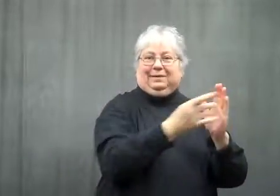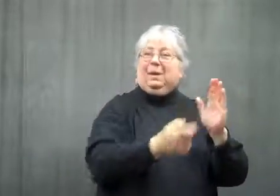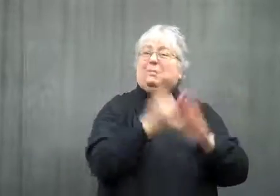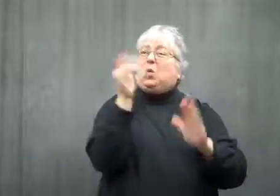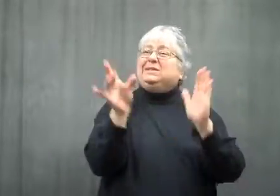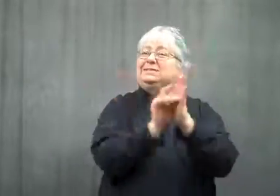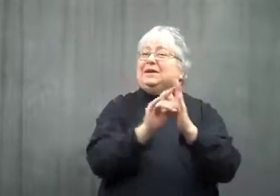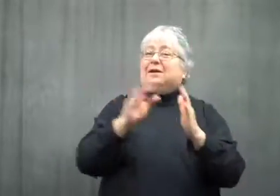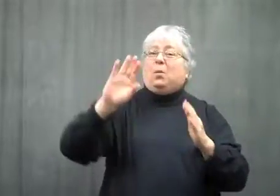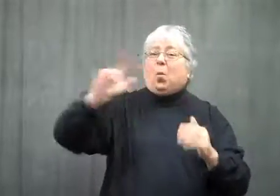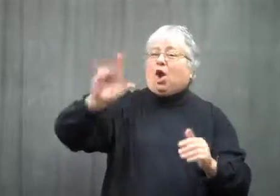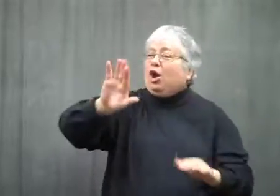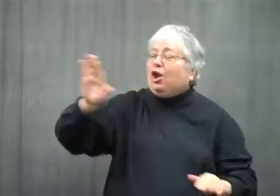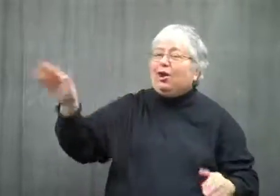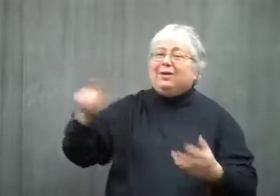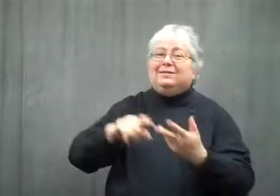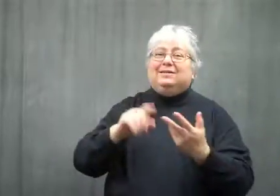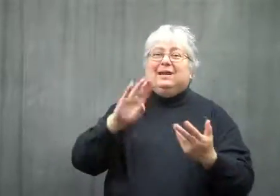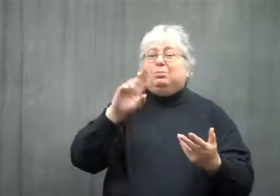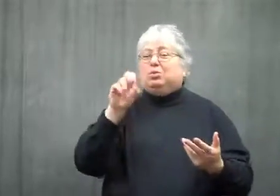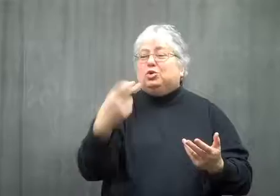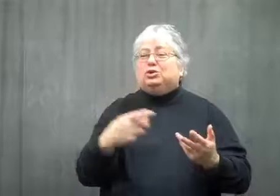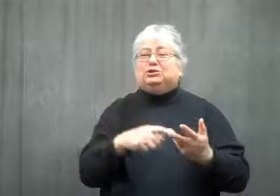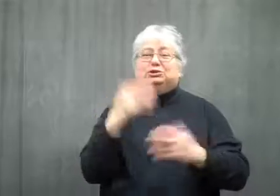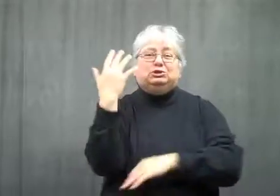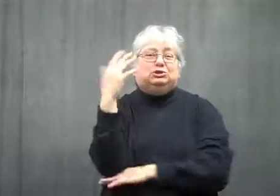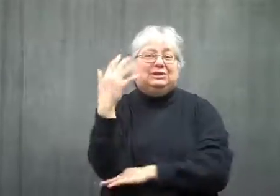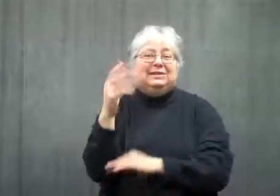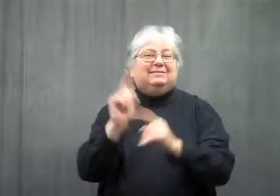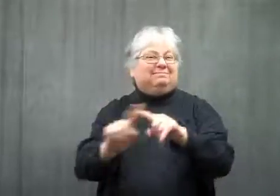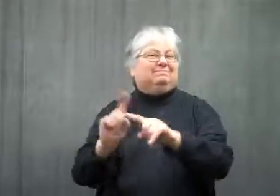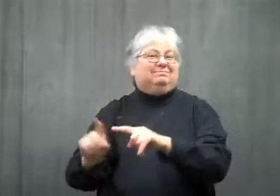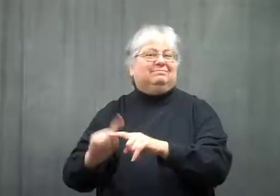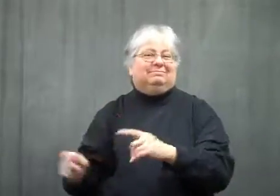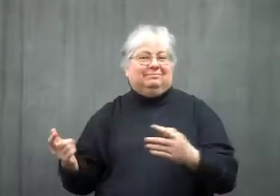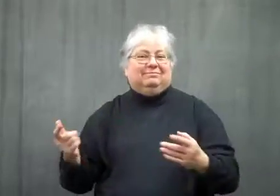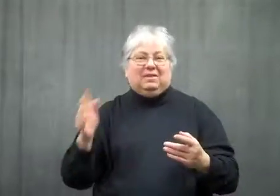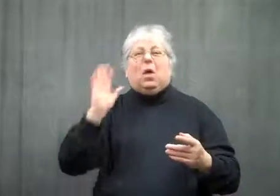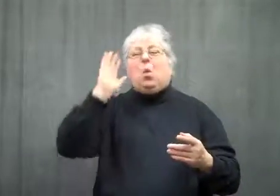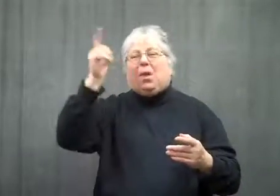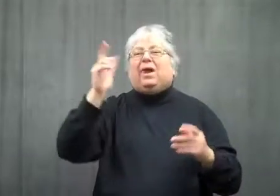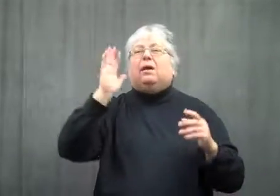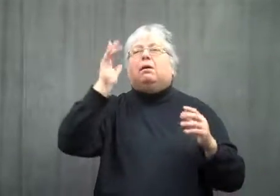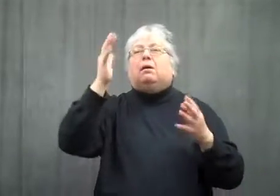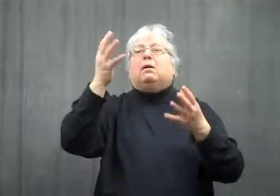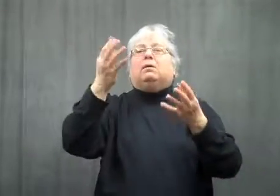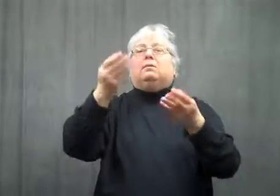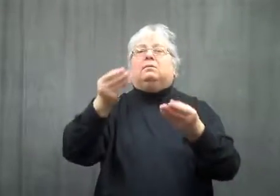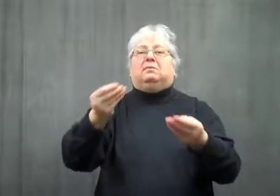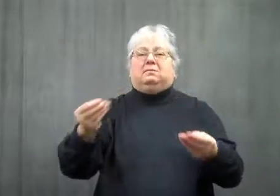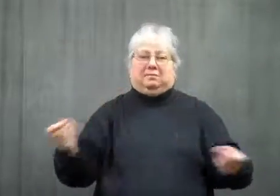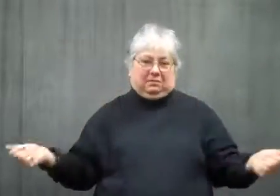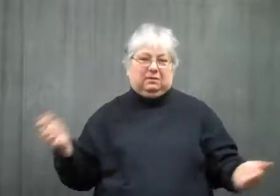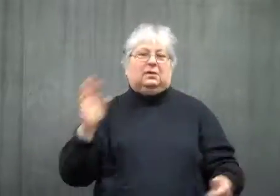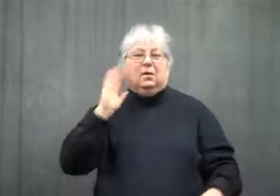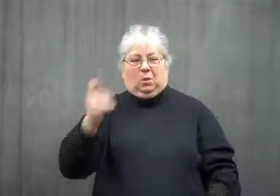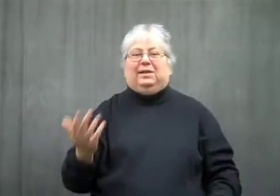The fallout will stick to walls, bushes, trees, whatever. It will eventually dissipate.